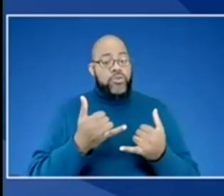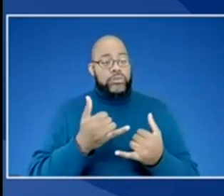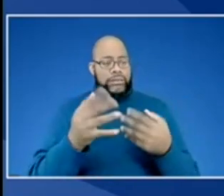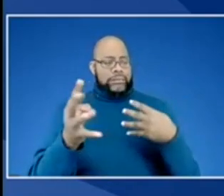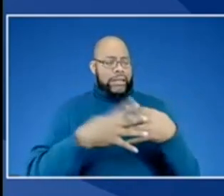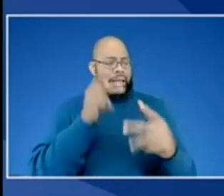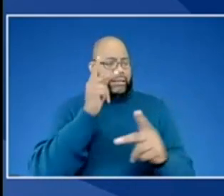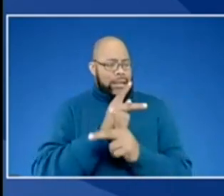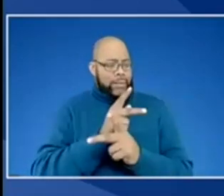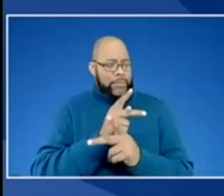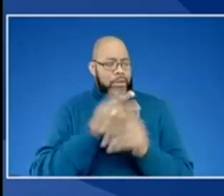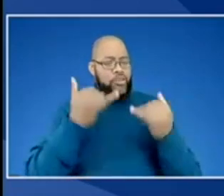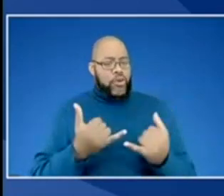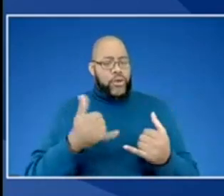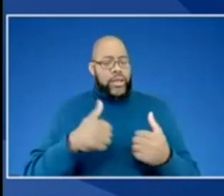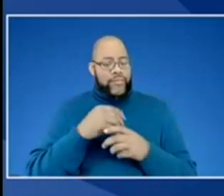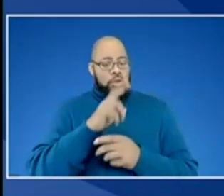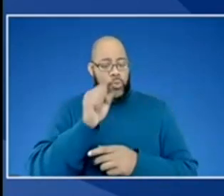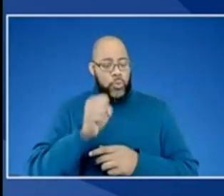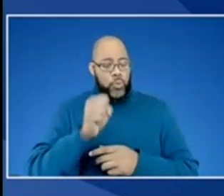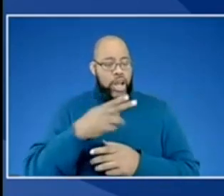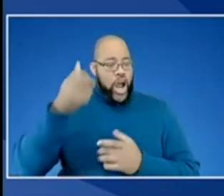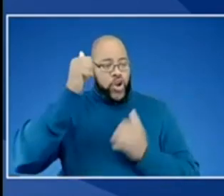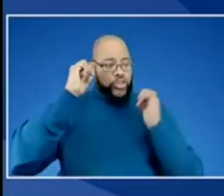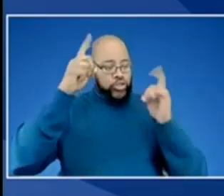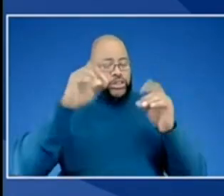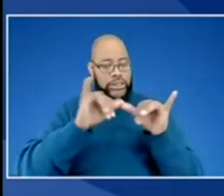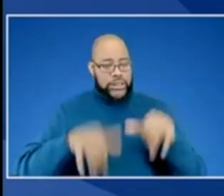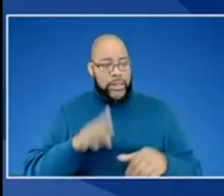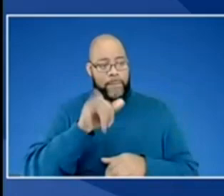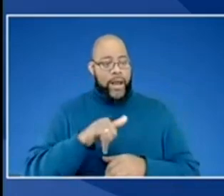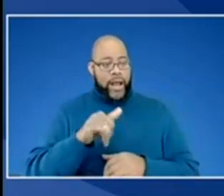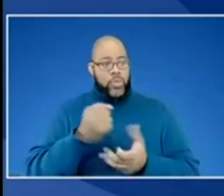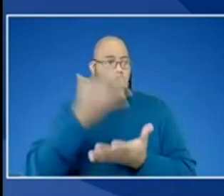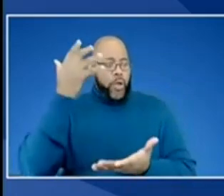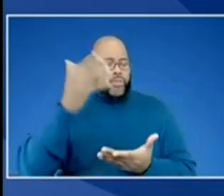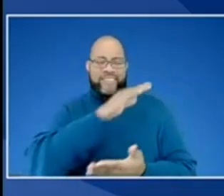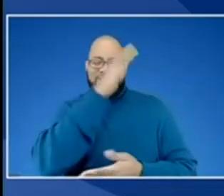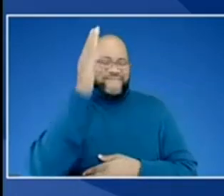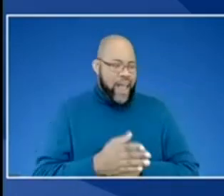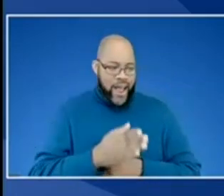the United States higher education system by the wealthy was never the intent.